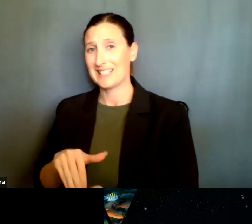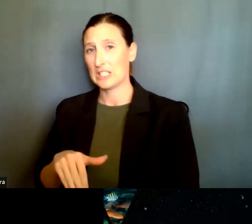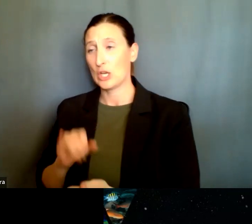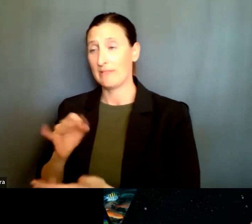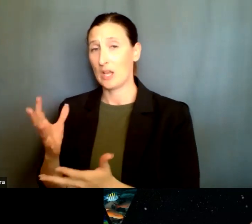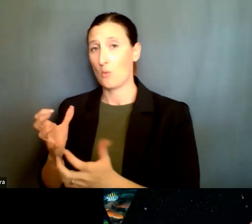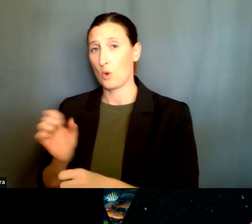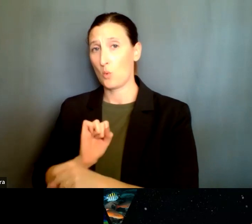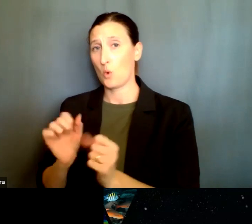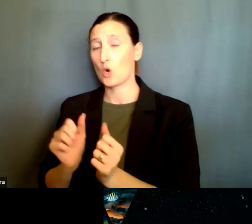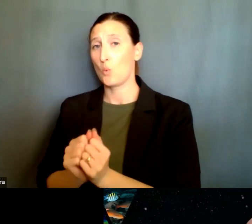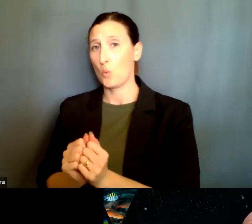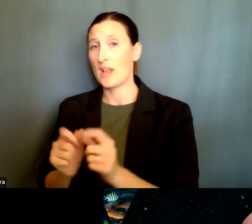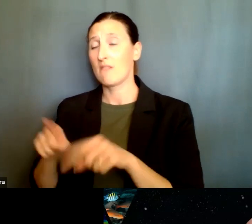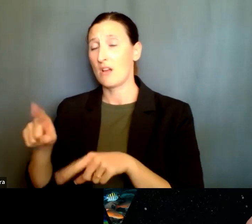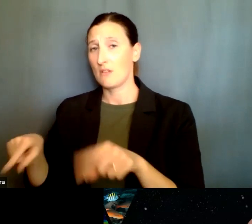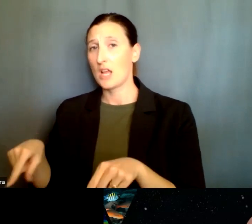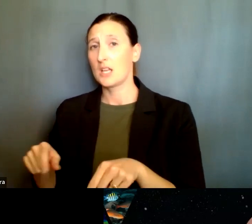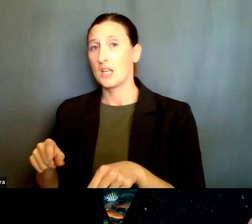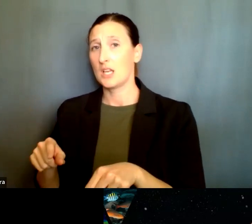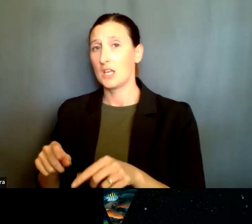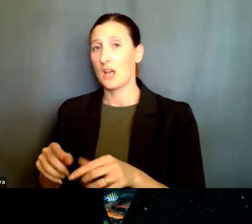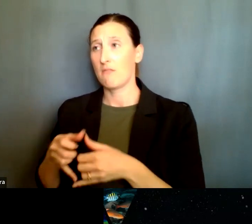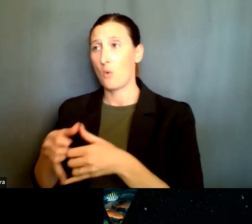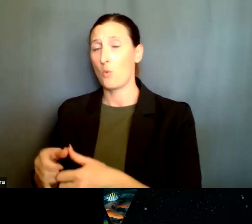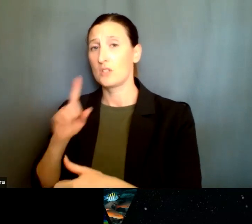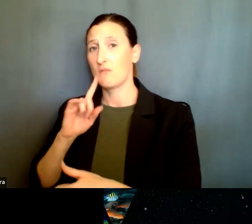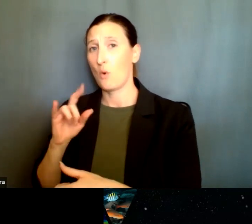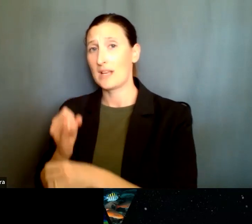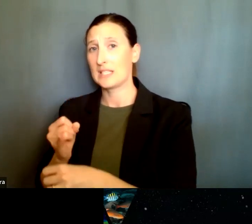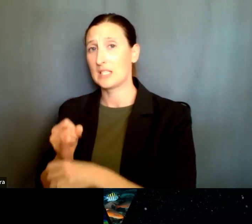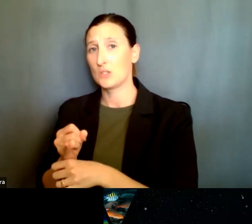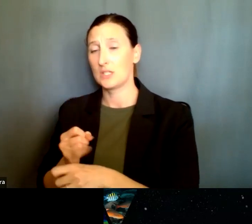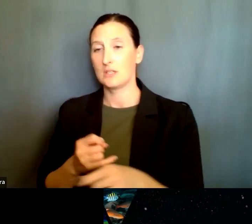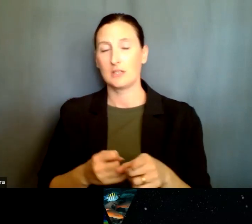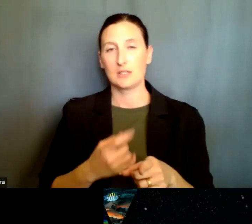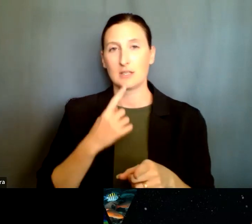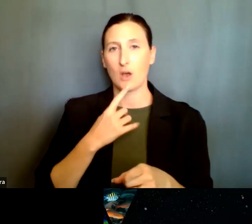Matthew Douglass: That's a good question. If I were a physicist, I would probably know the answer.